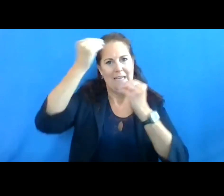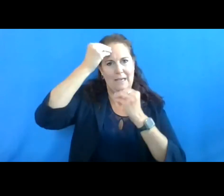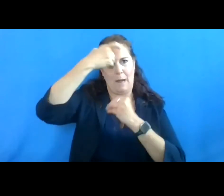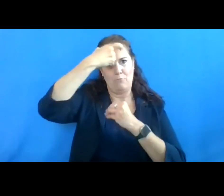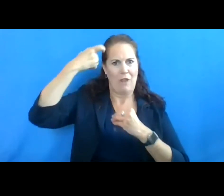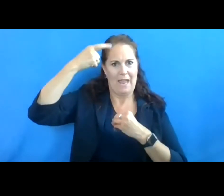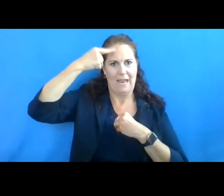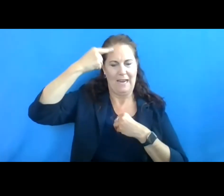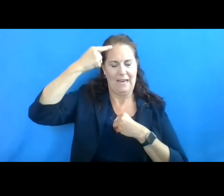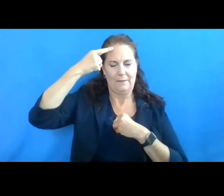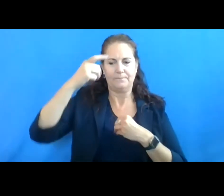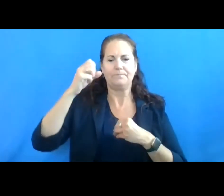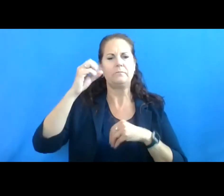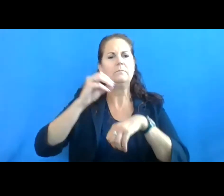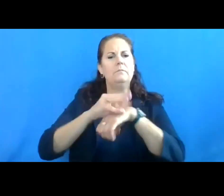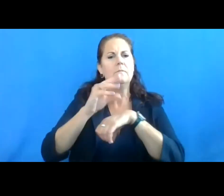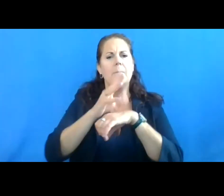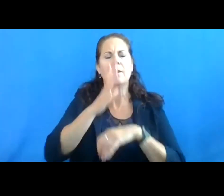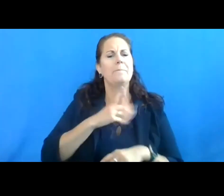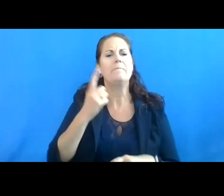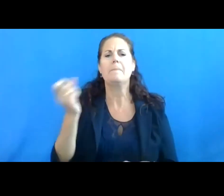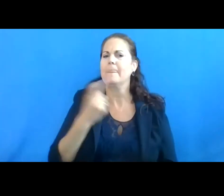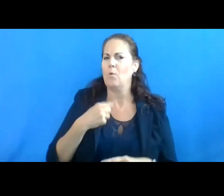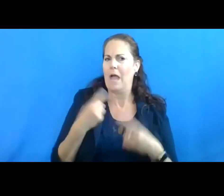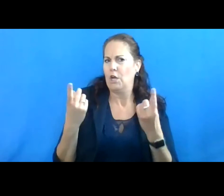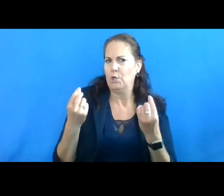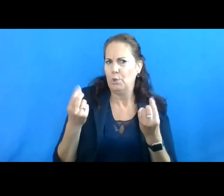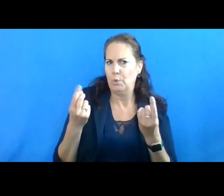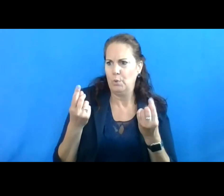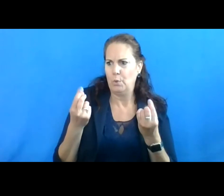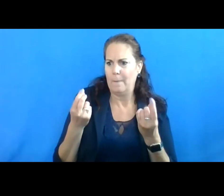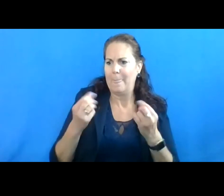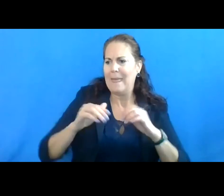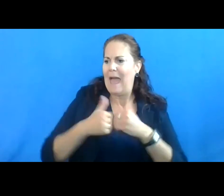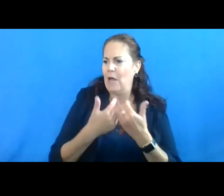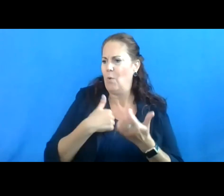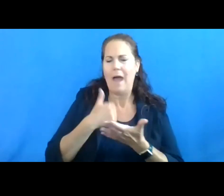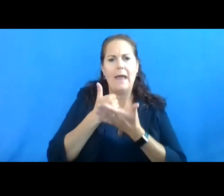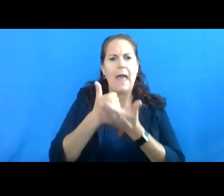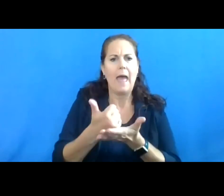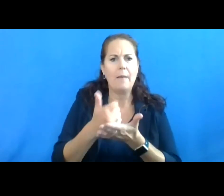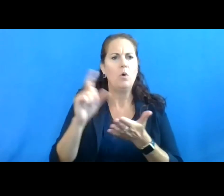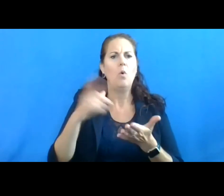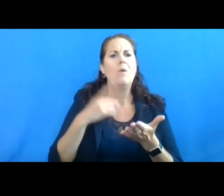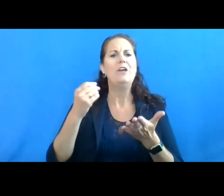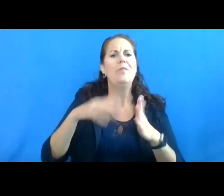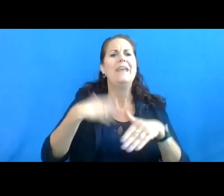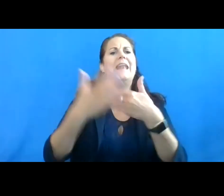So she asked me, what do I do, how do I help the next time?